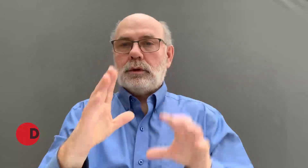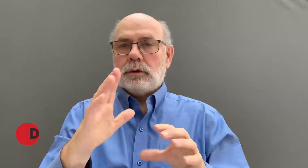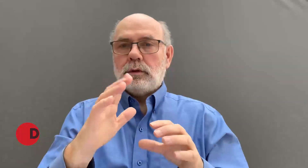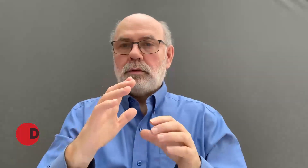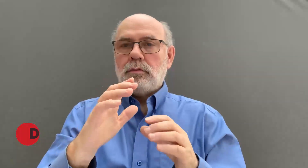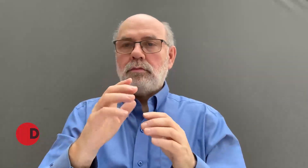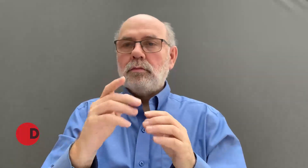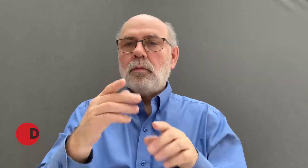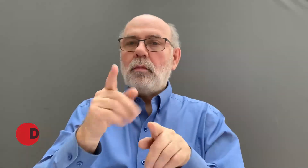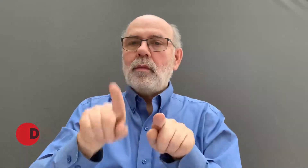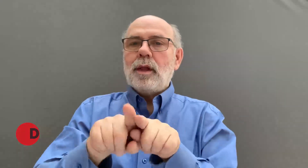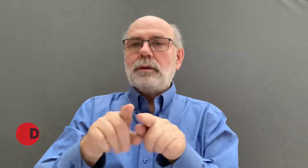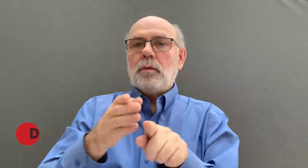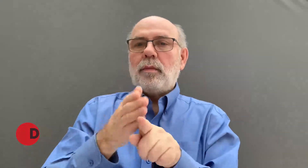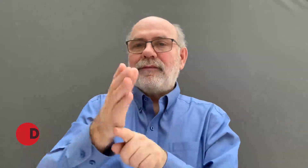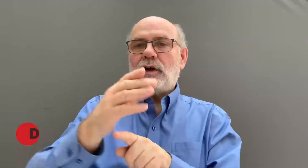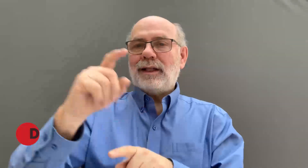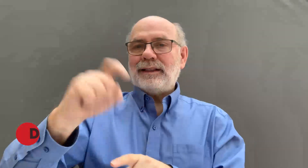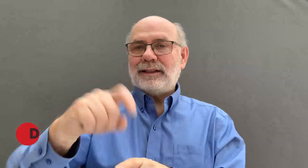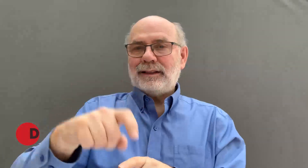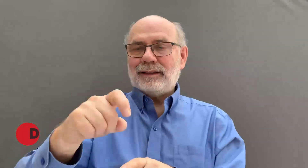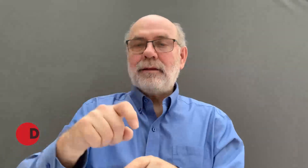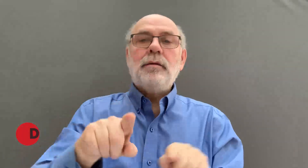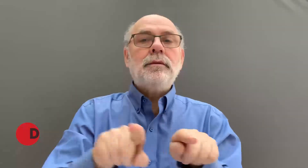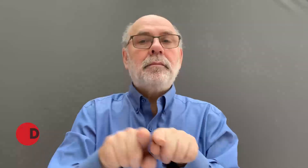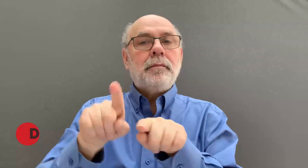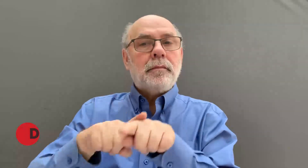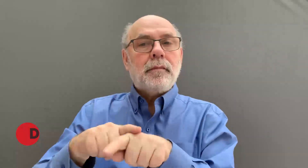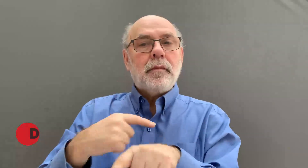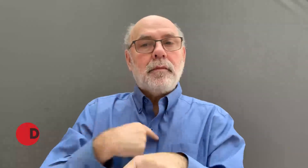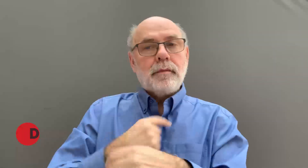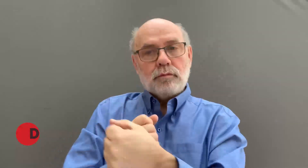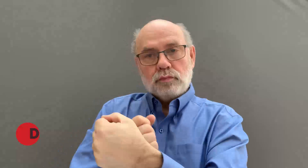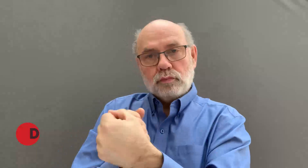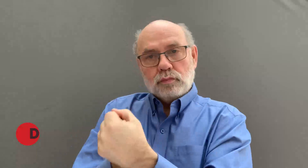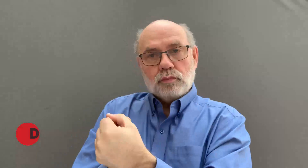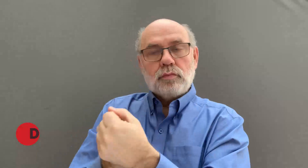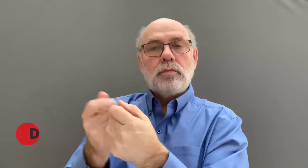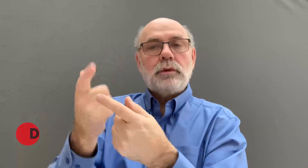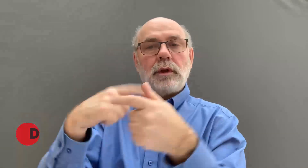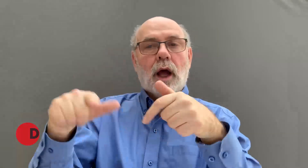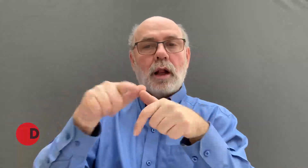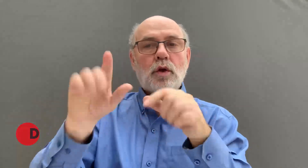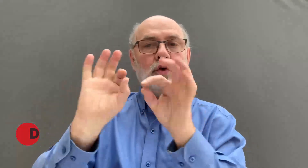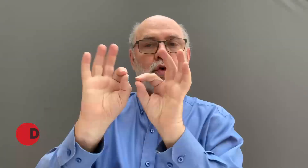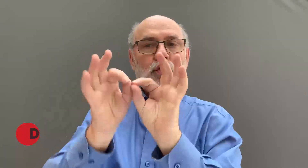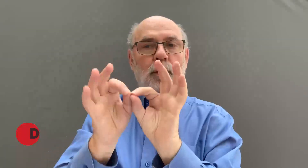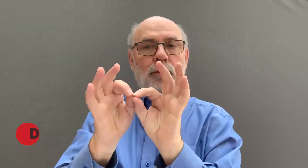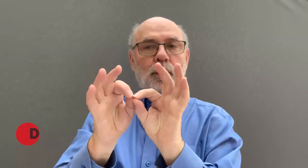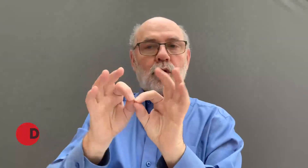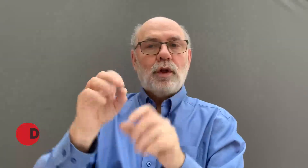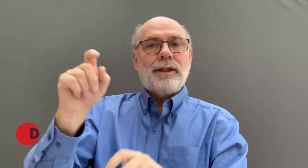and their professional needs. We are here to support the needs of sign language interpreters